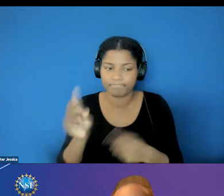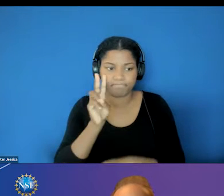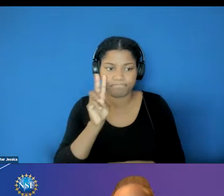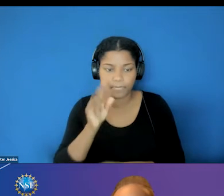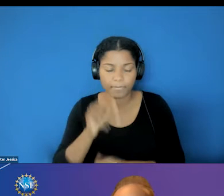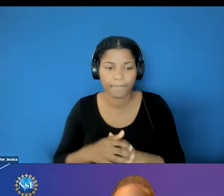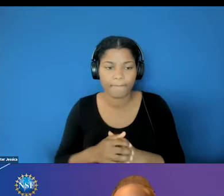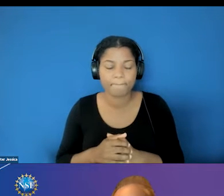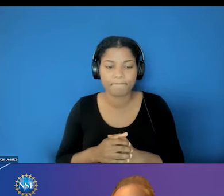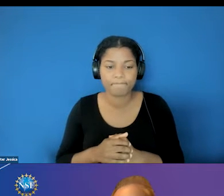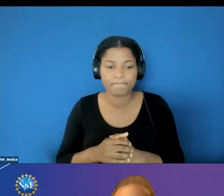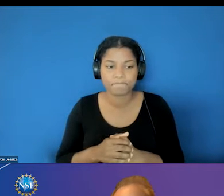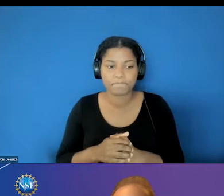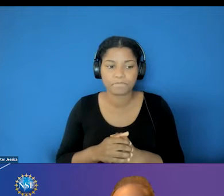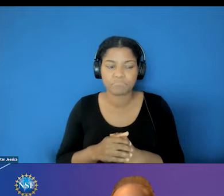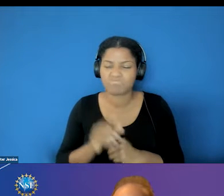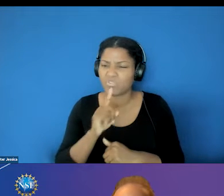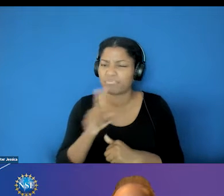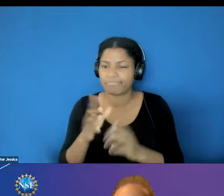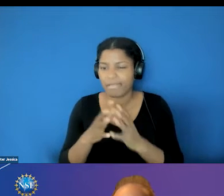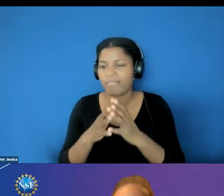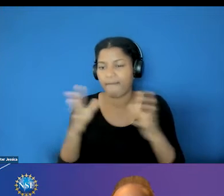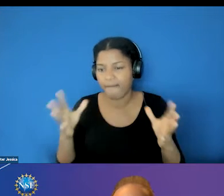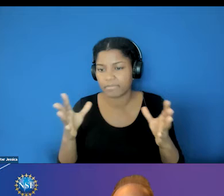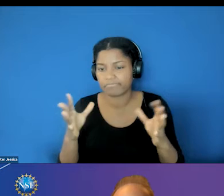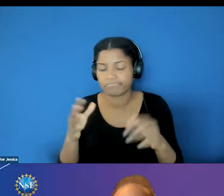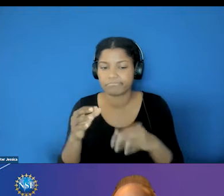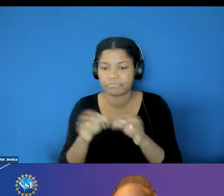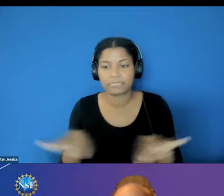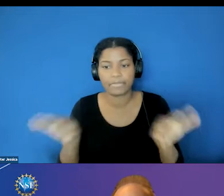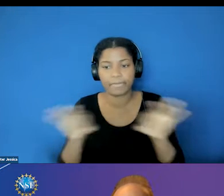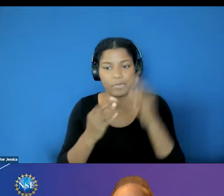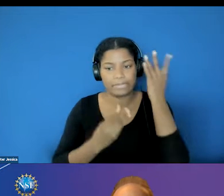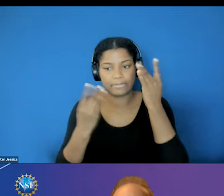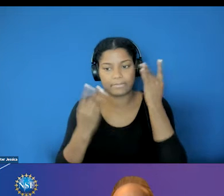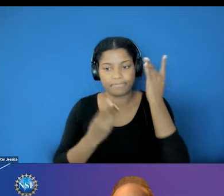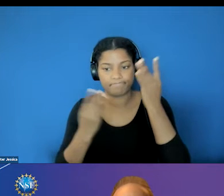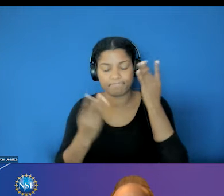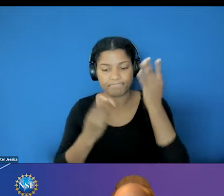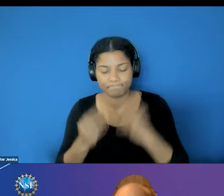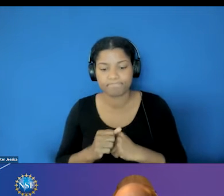And there are a lot of, things here to take into consideration. And, the,